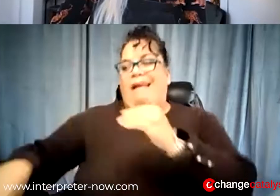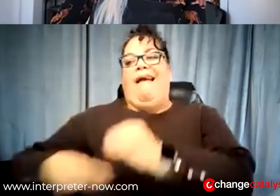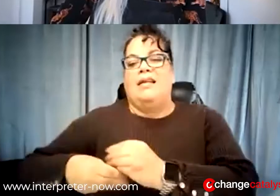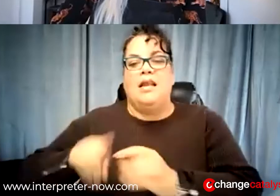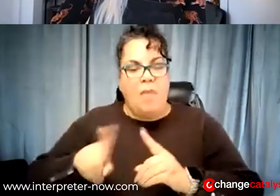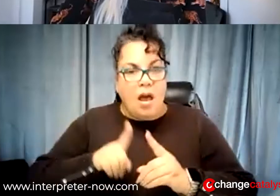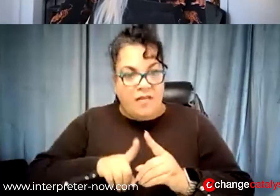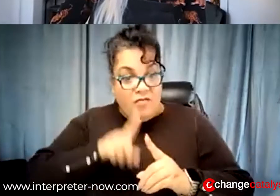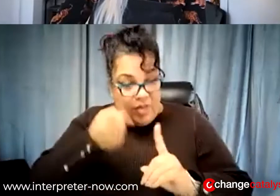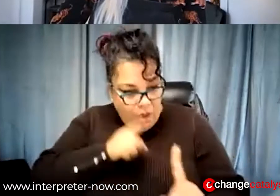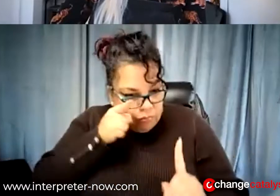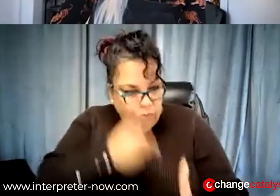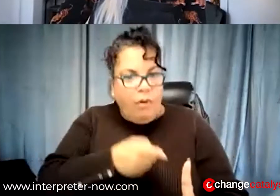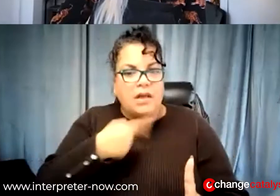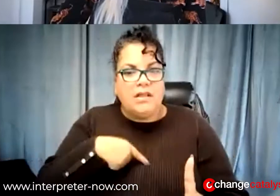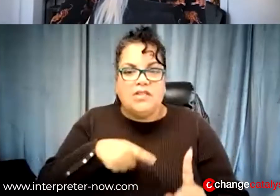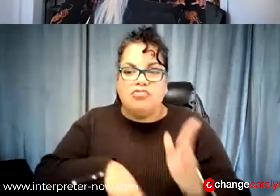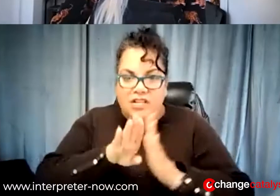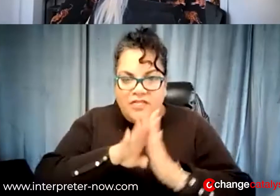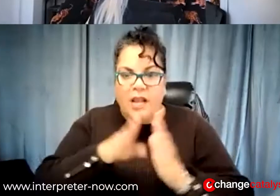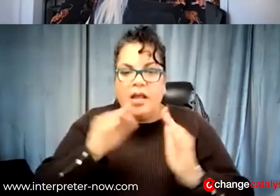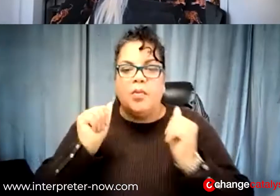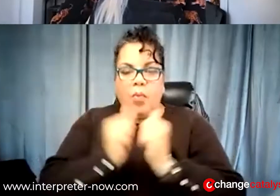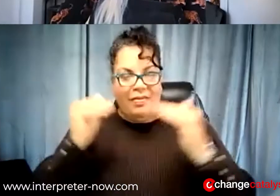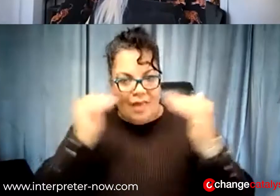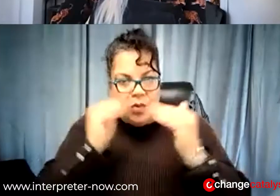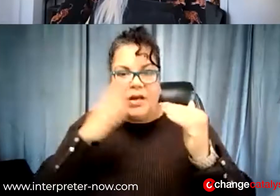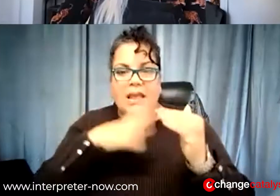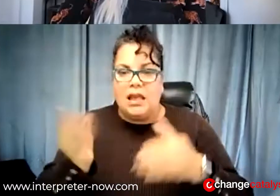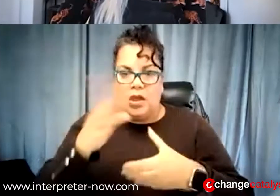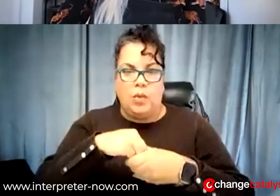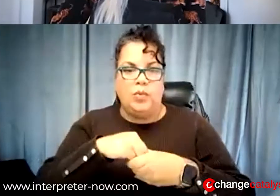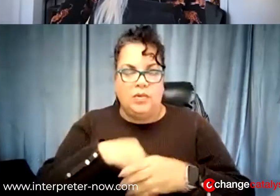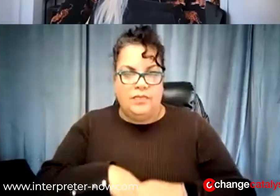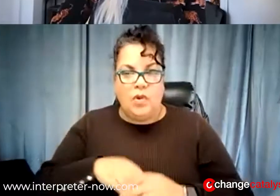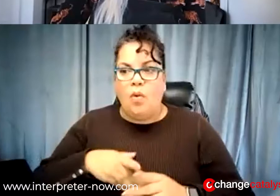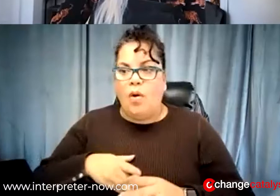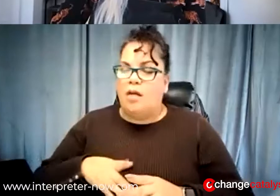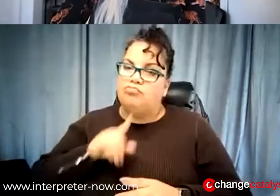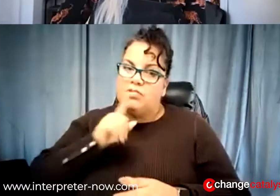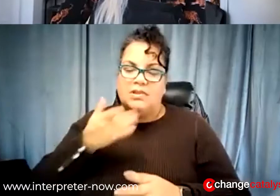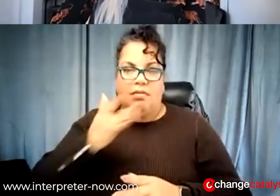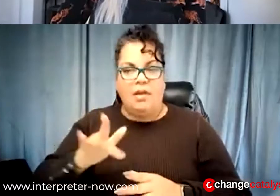I feel so lucky to be able to build with an incredible team something that OwnTrail is